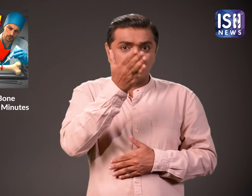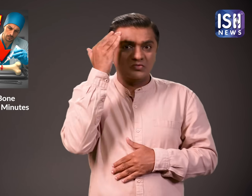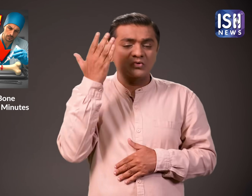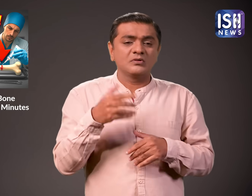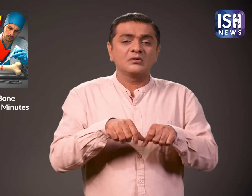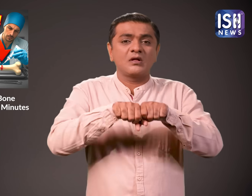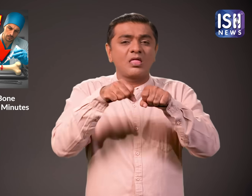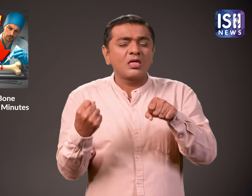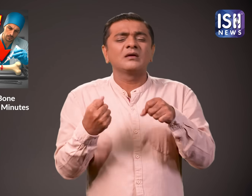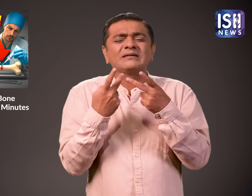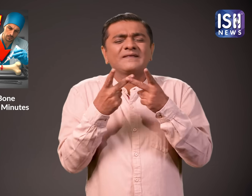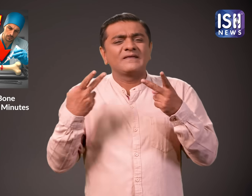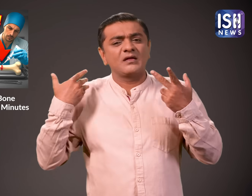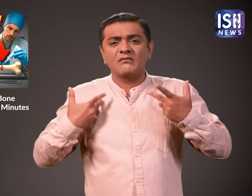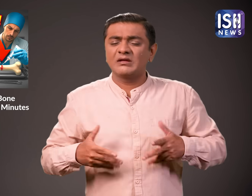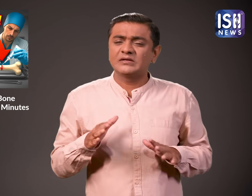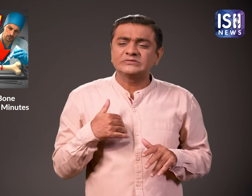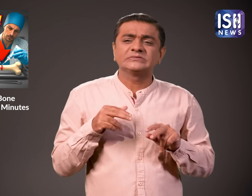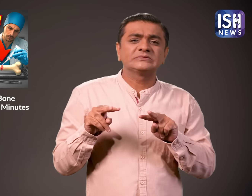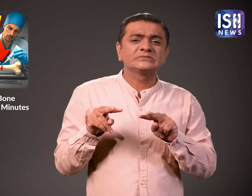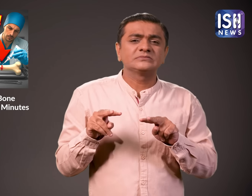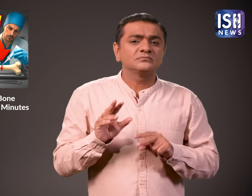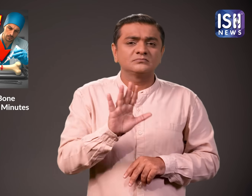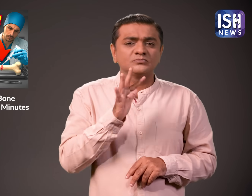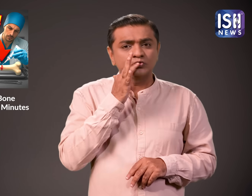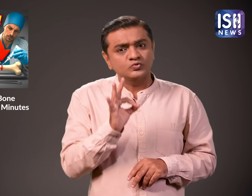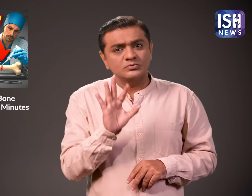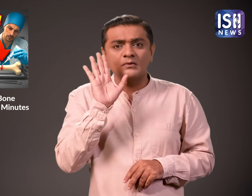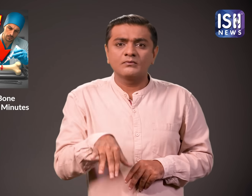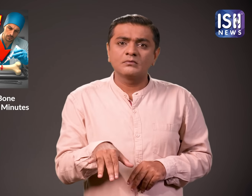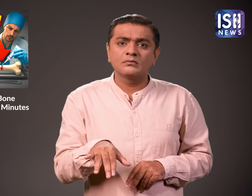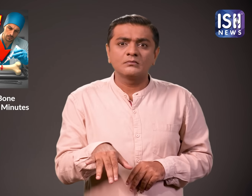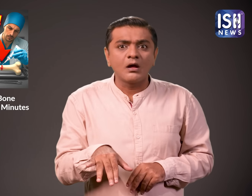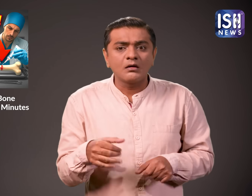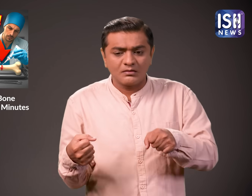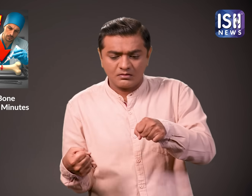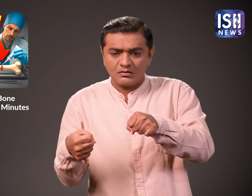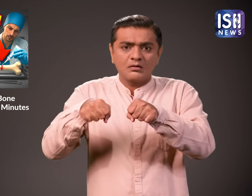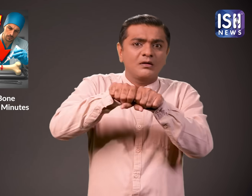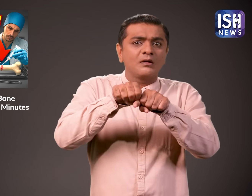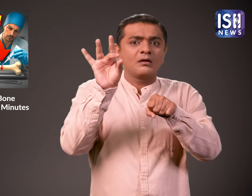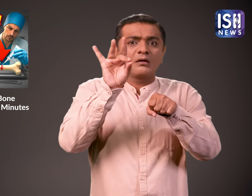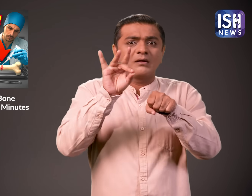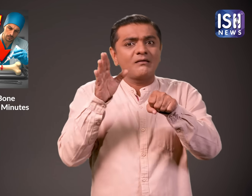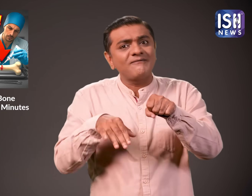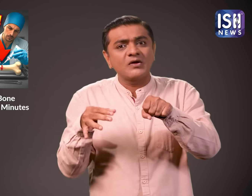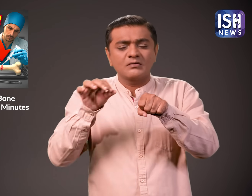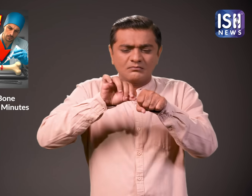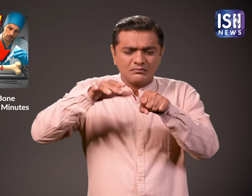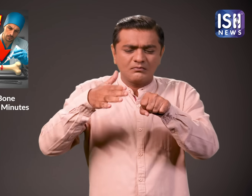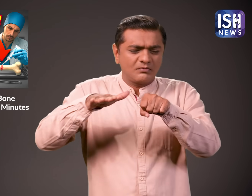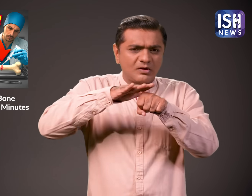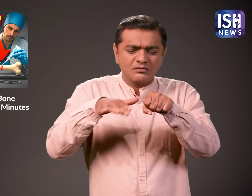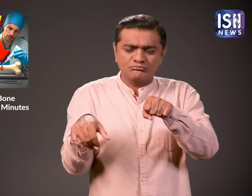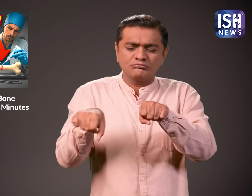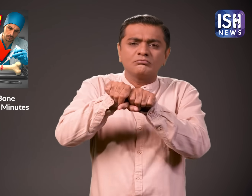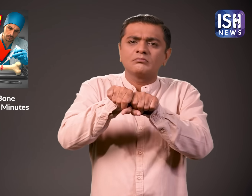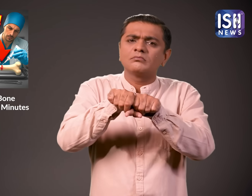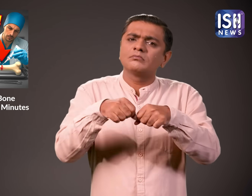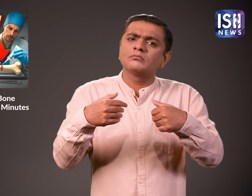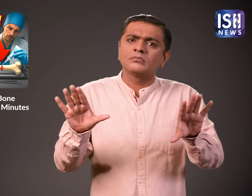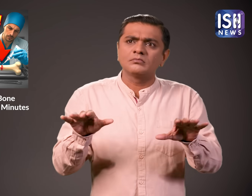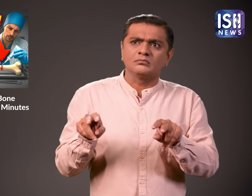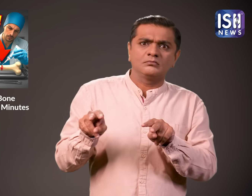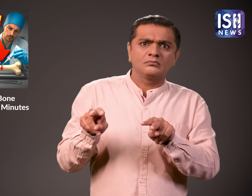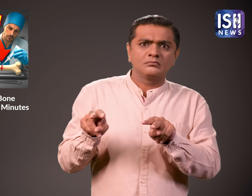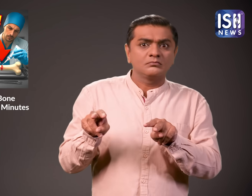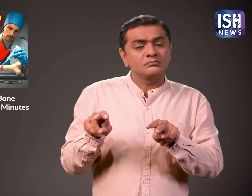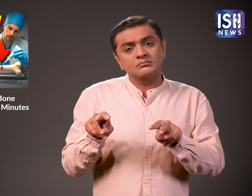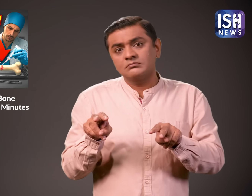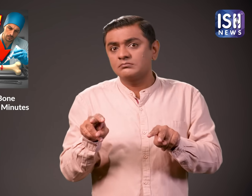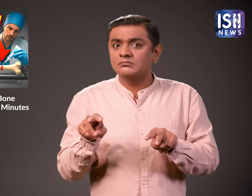Fractures are indeed painful, but surprisingly, they can now be repaired using a special glue.